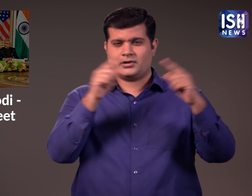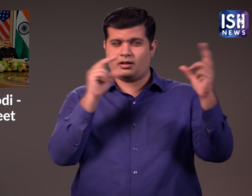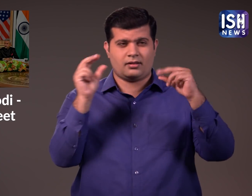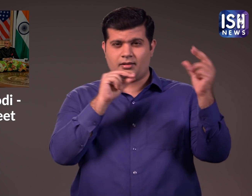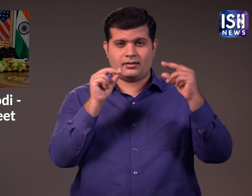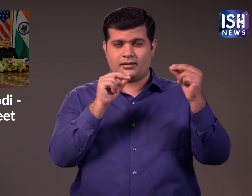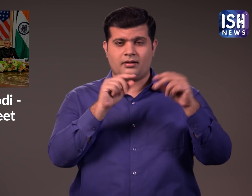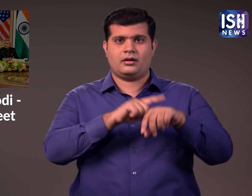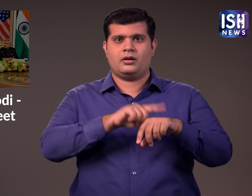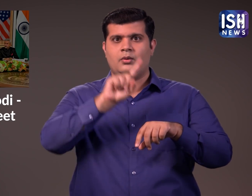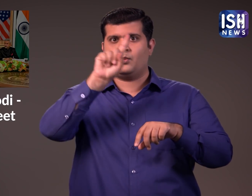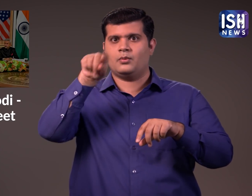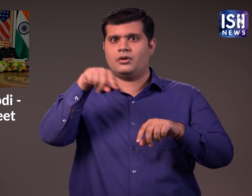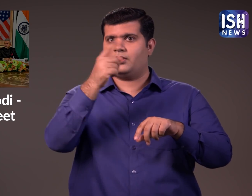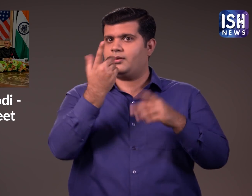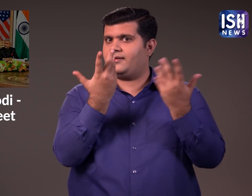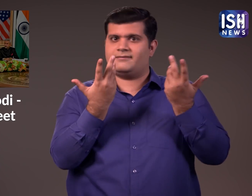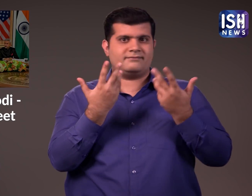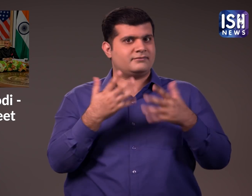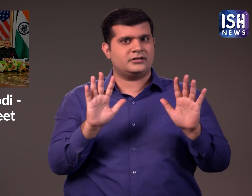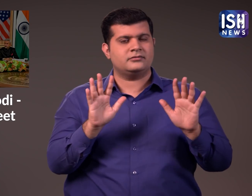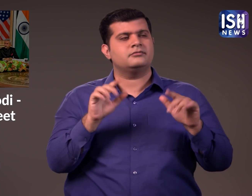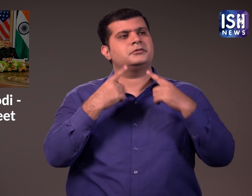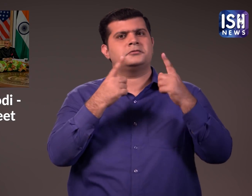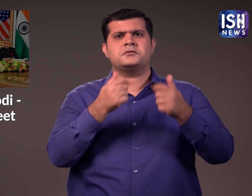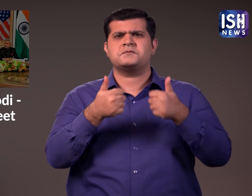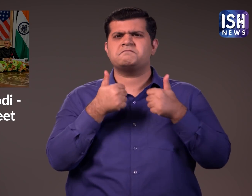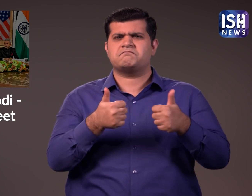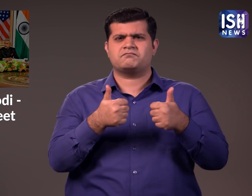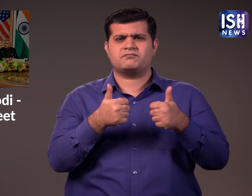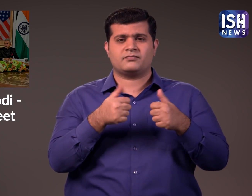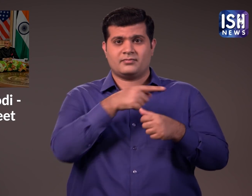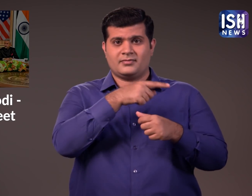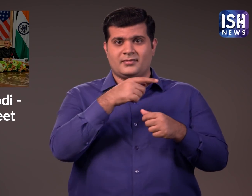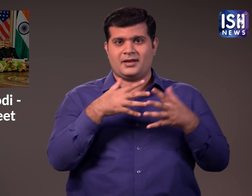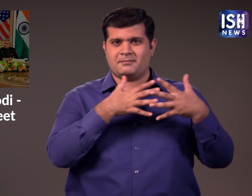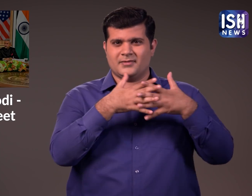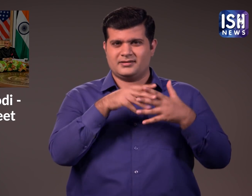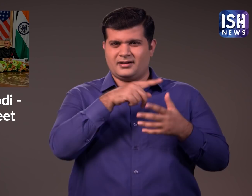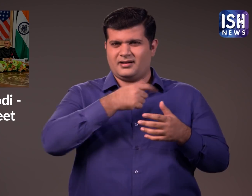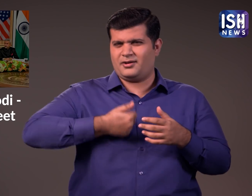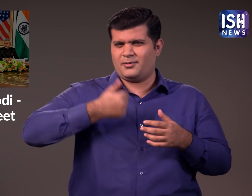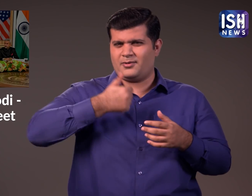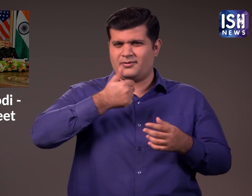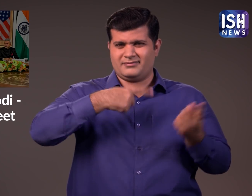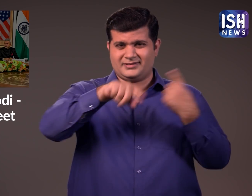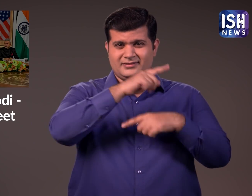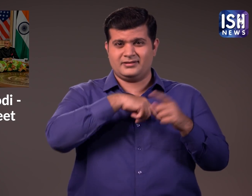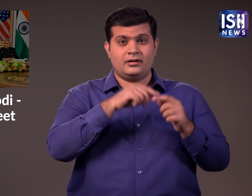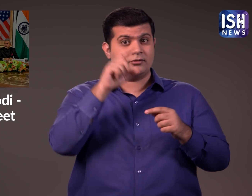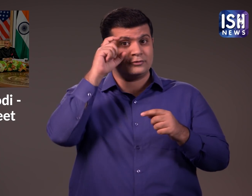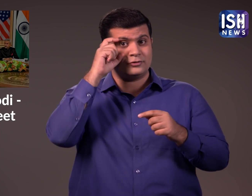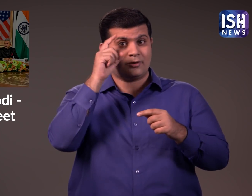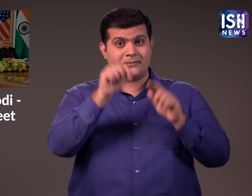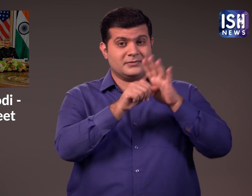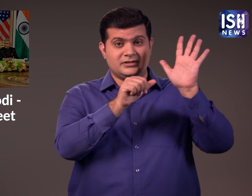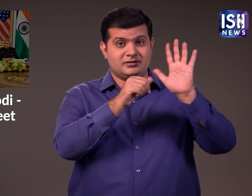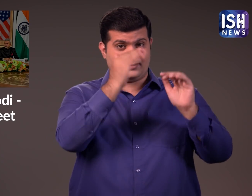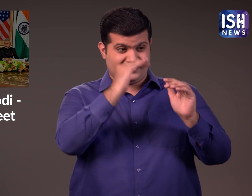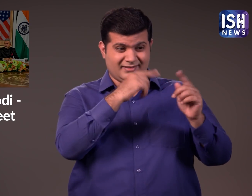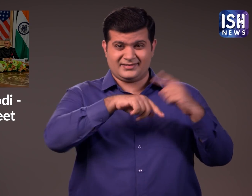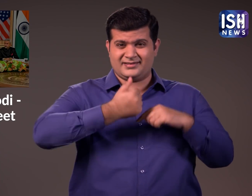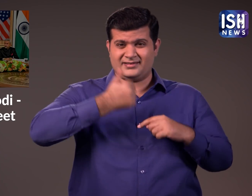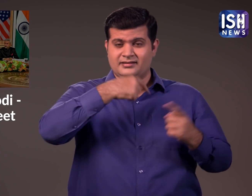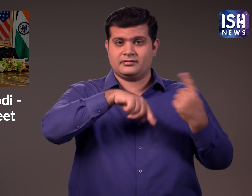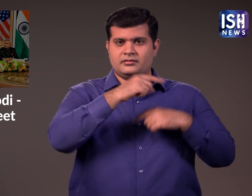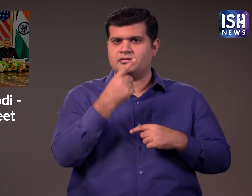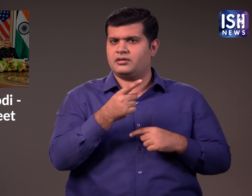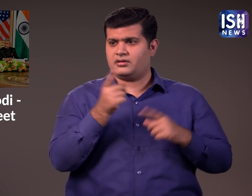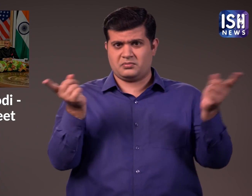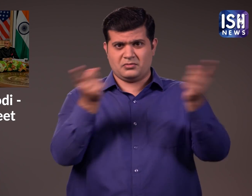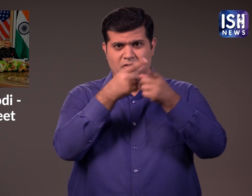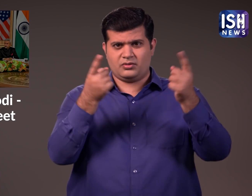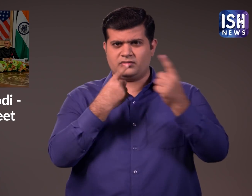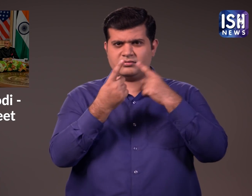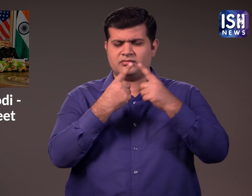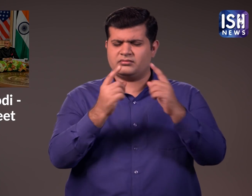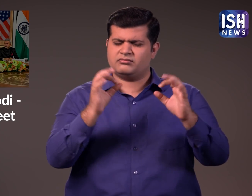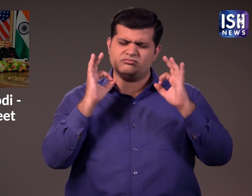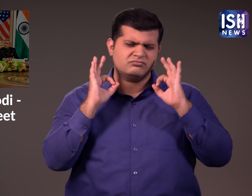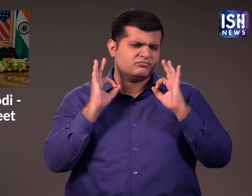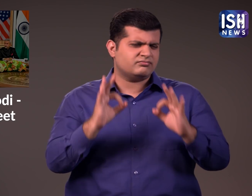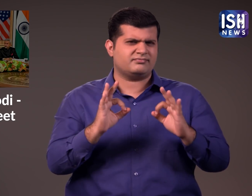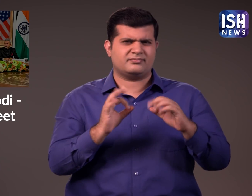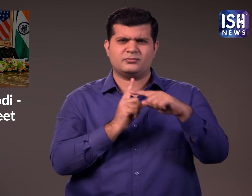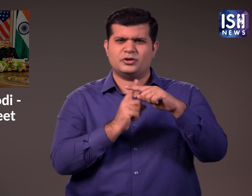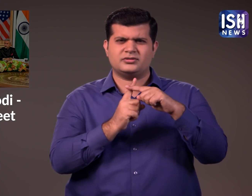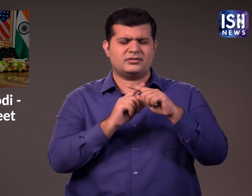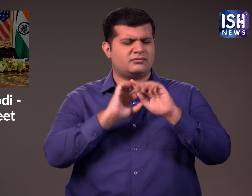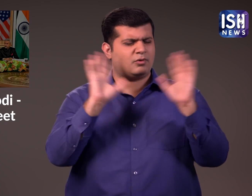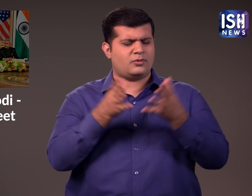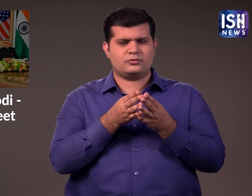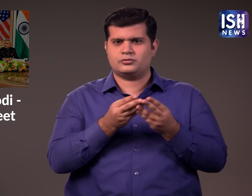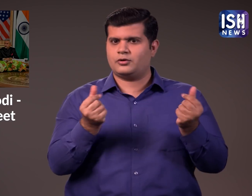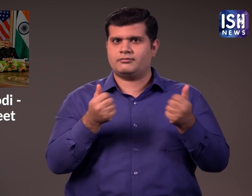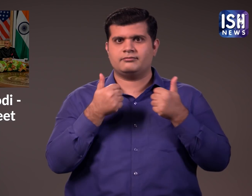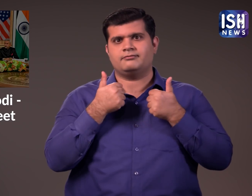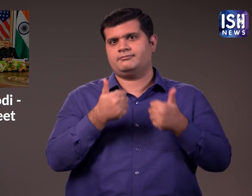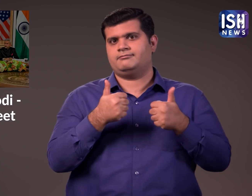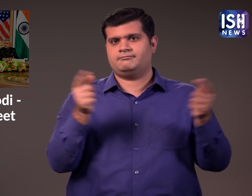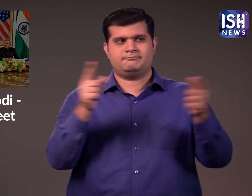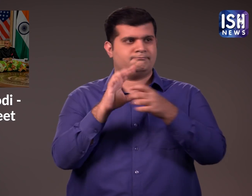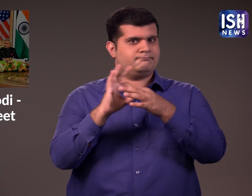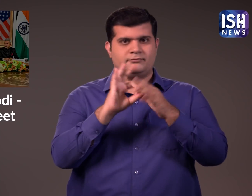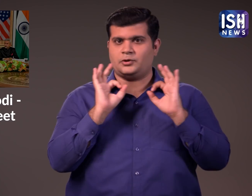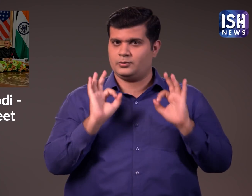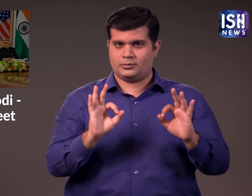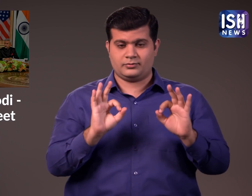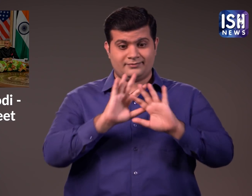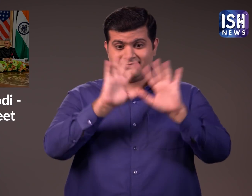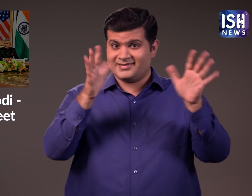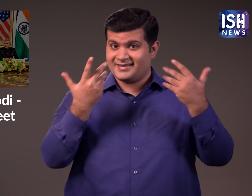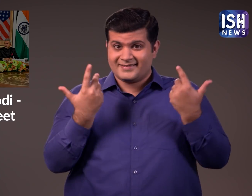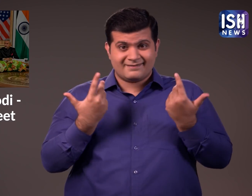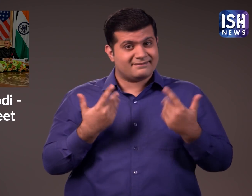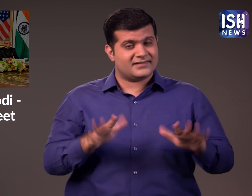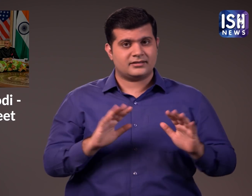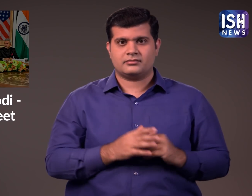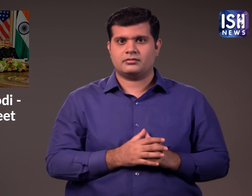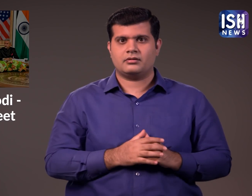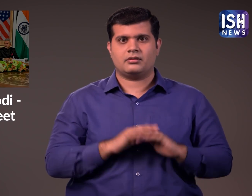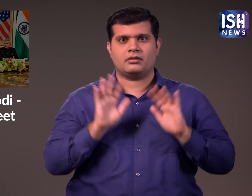After the meeting the US officials said the two leaders had a warm and candid conversation lasting an hour.